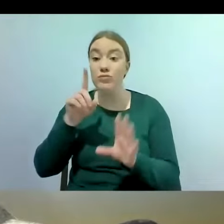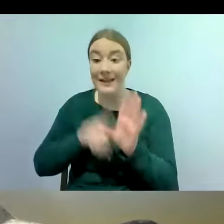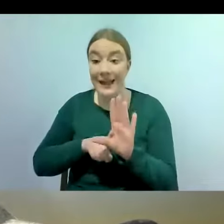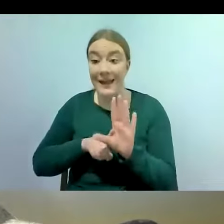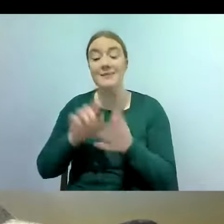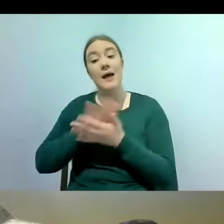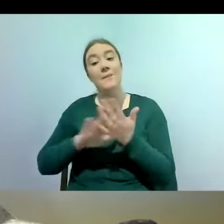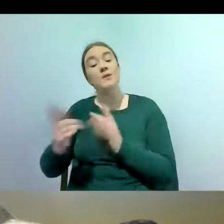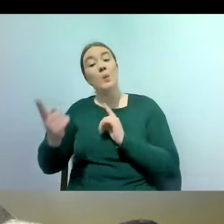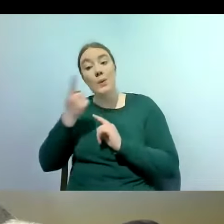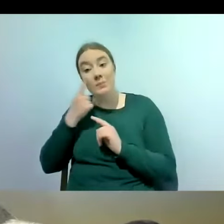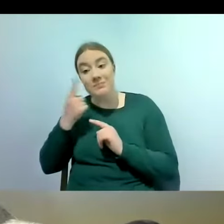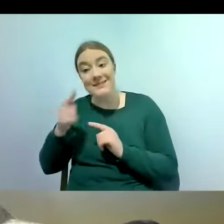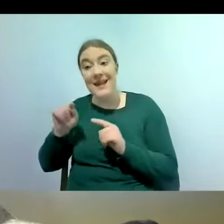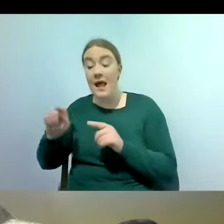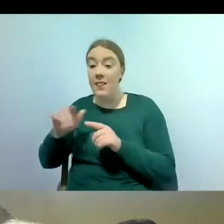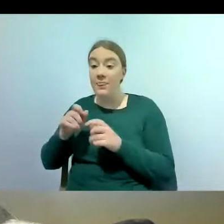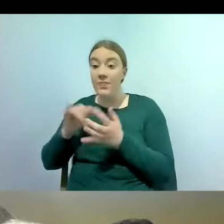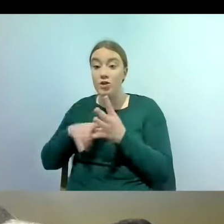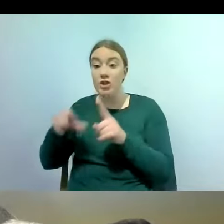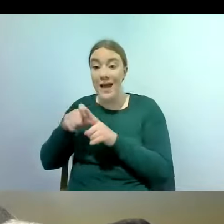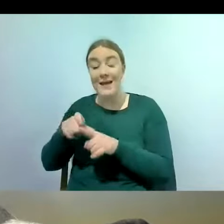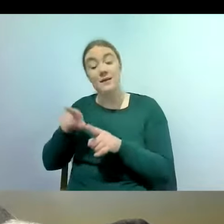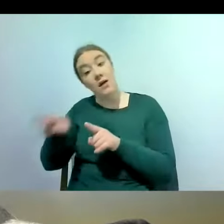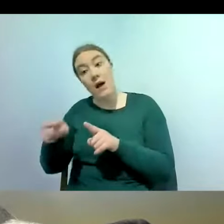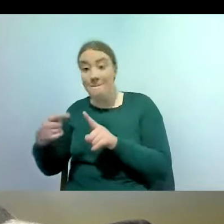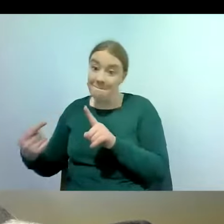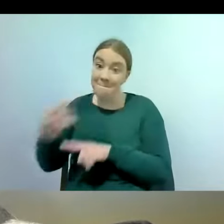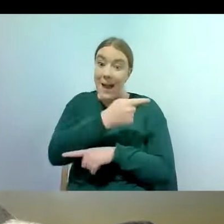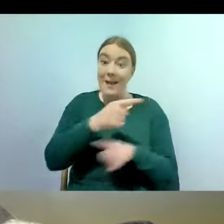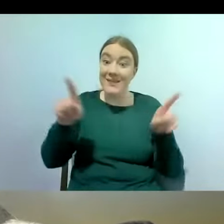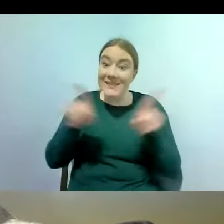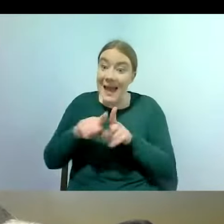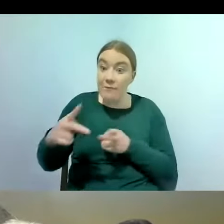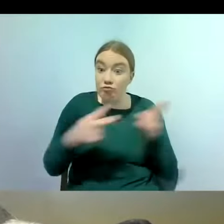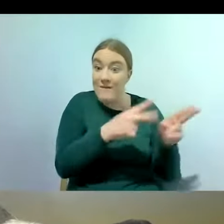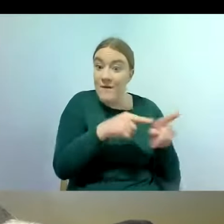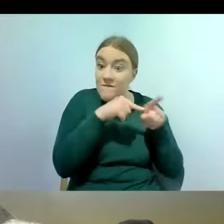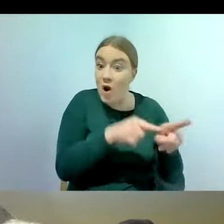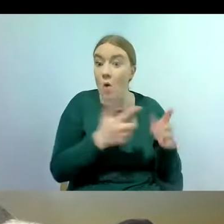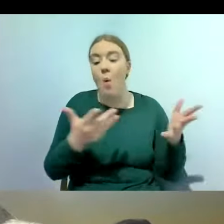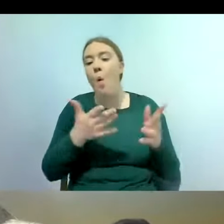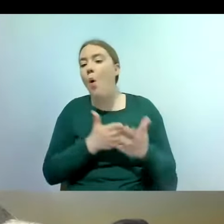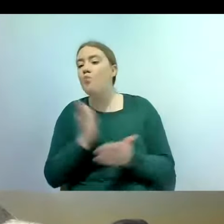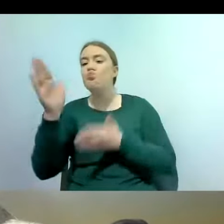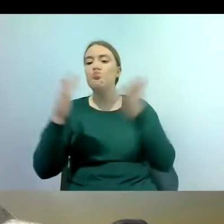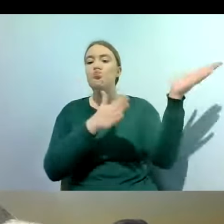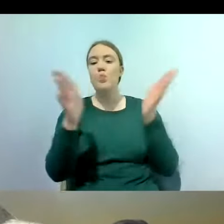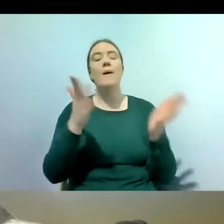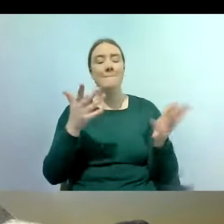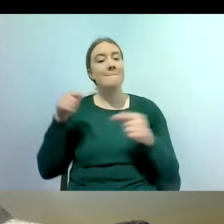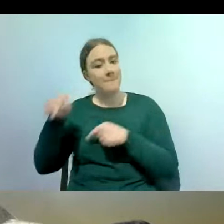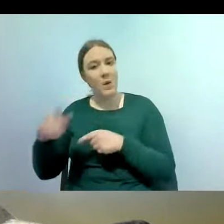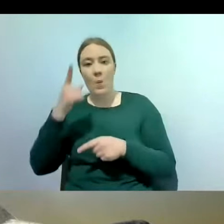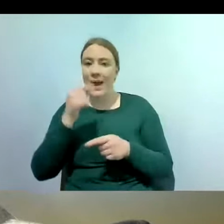were tagged in in the process called fidelity as well as looking at individual repeatability so so